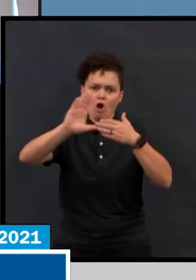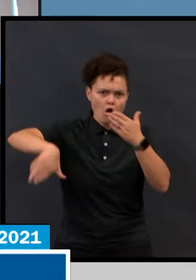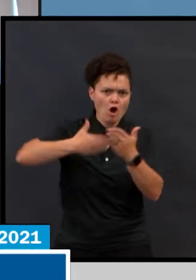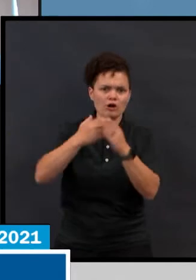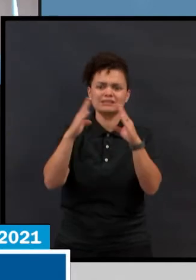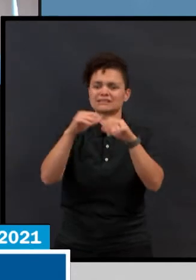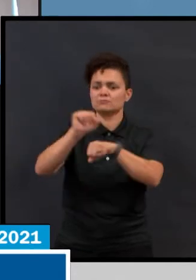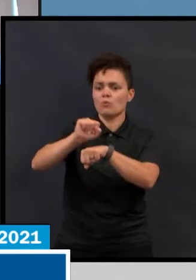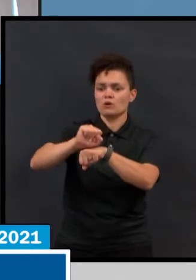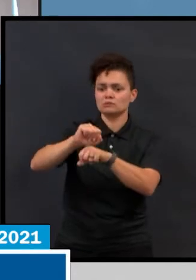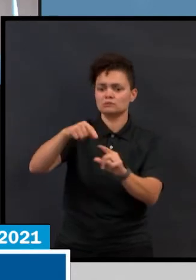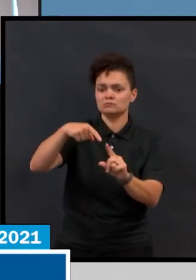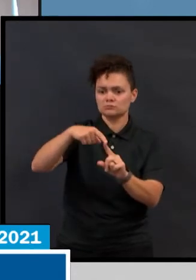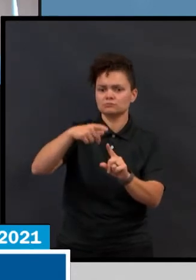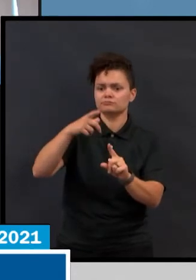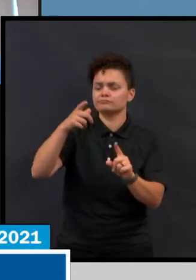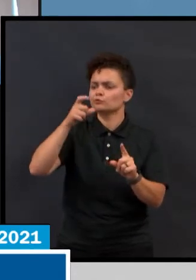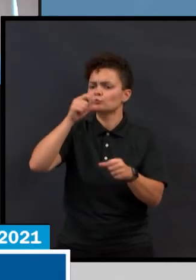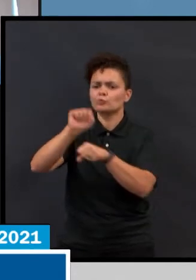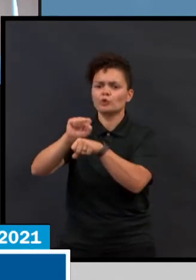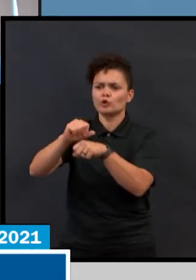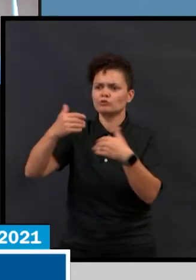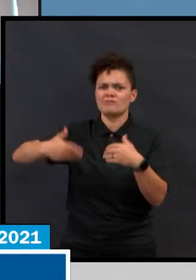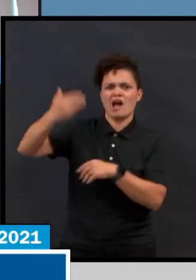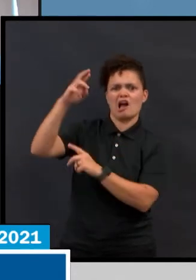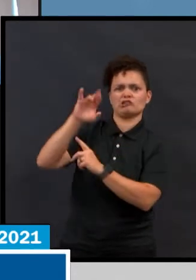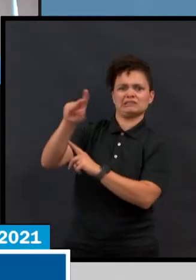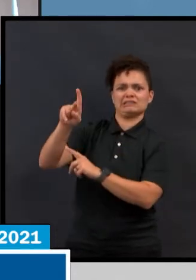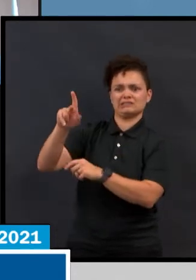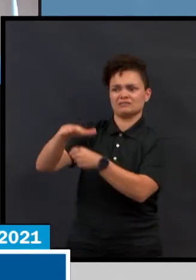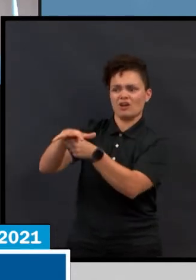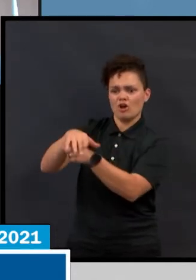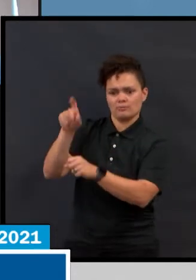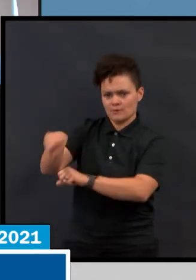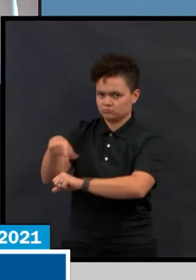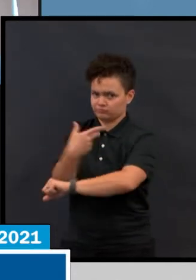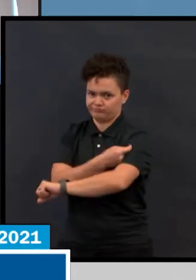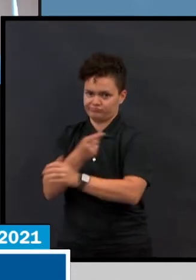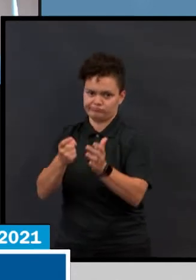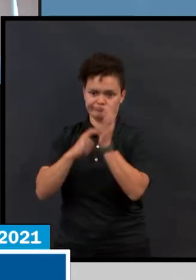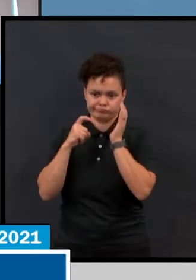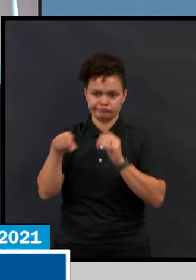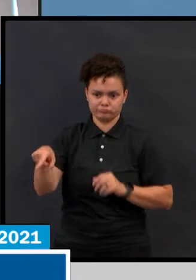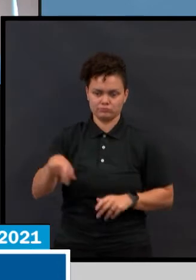and high-risk settings to get vaccinated that includes city employees and those listed under